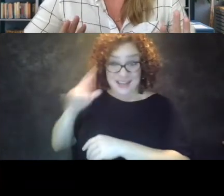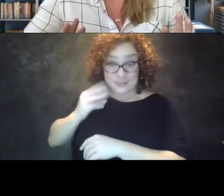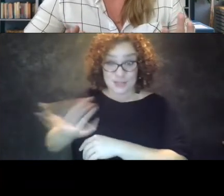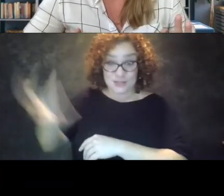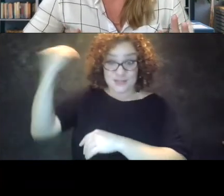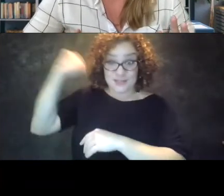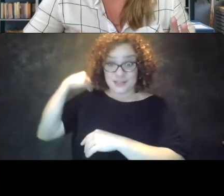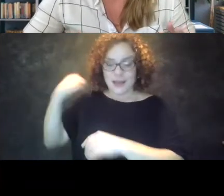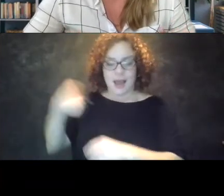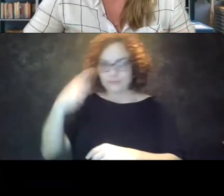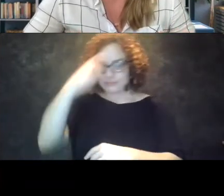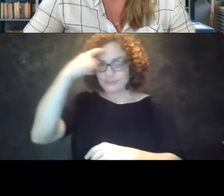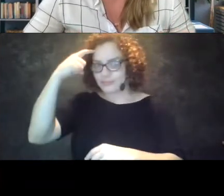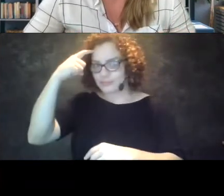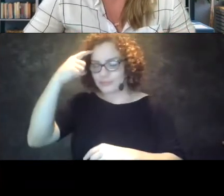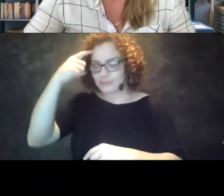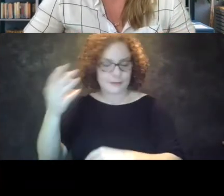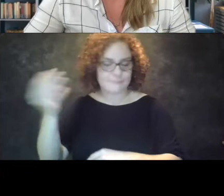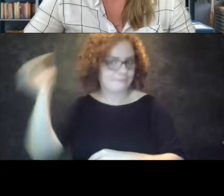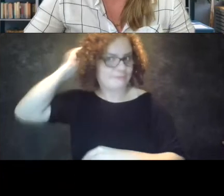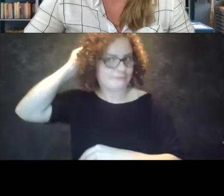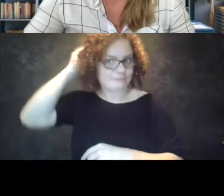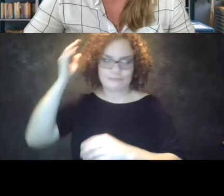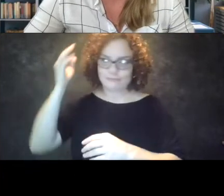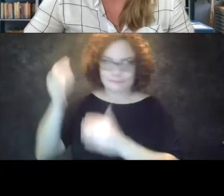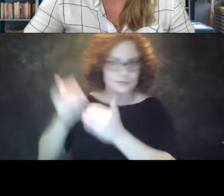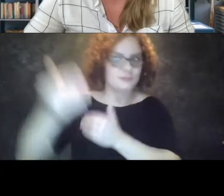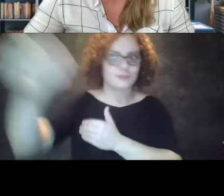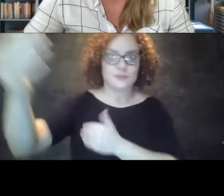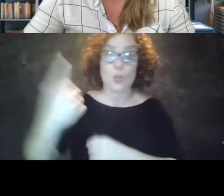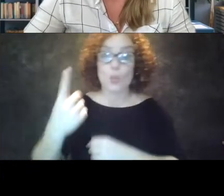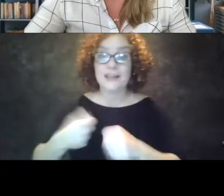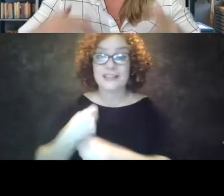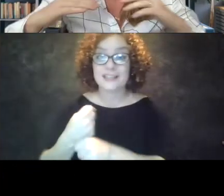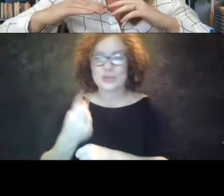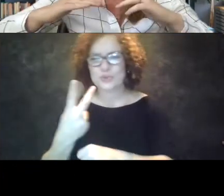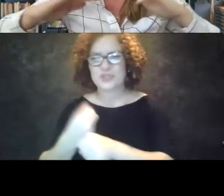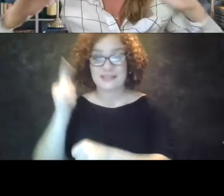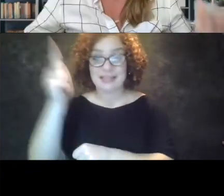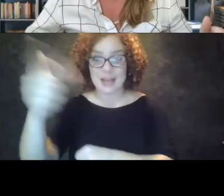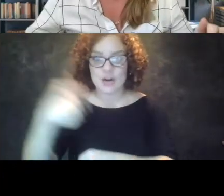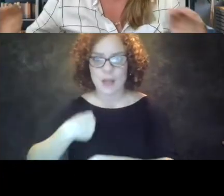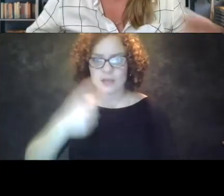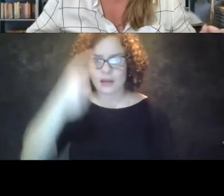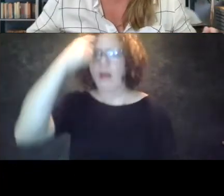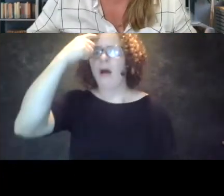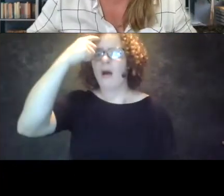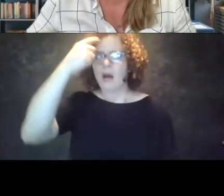even think about it till like a year later where I was like, you know, that poor first or second grader who is now going to go through their entire life never asking questions,